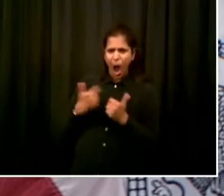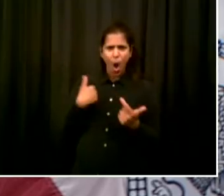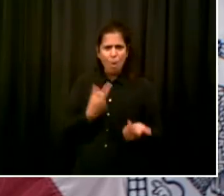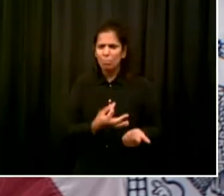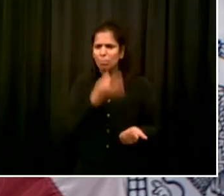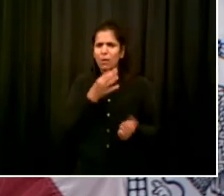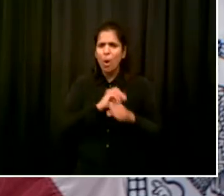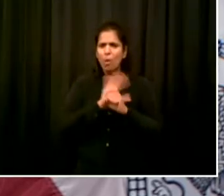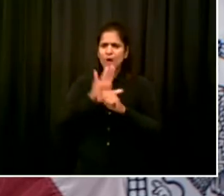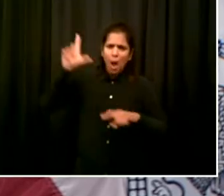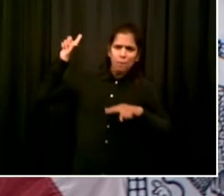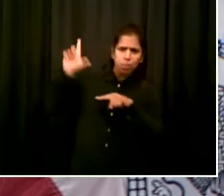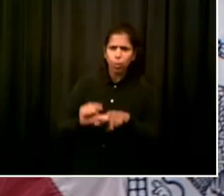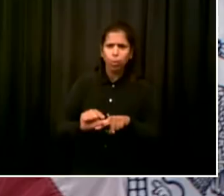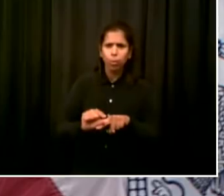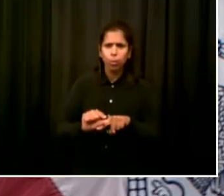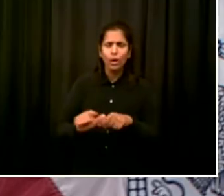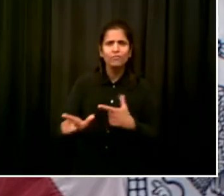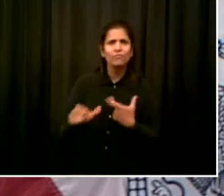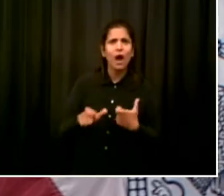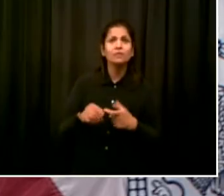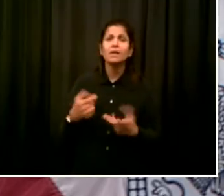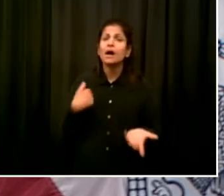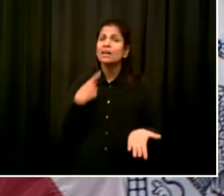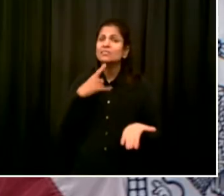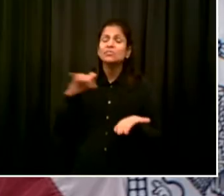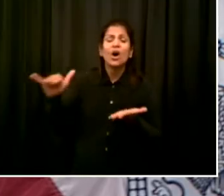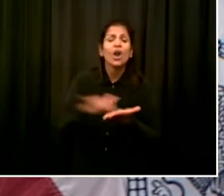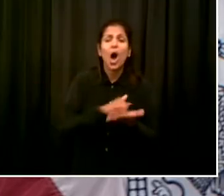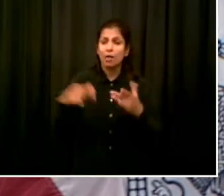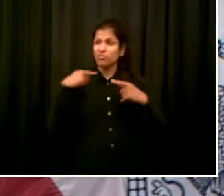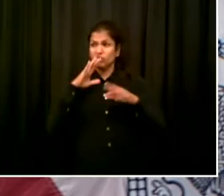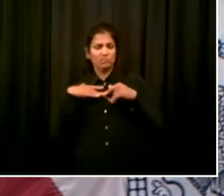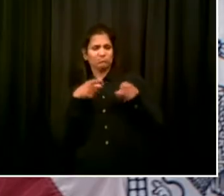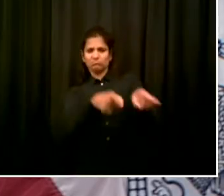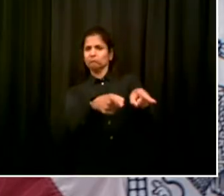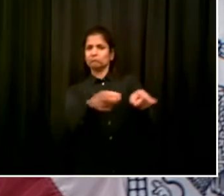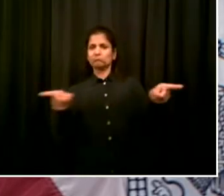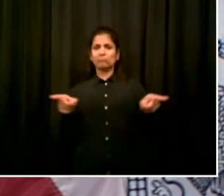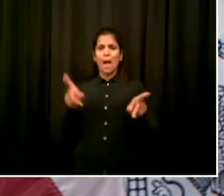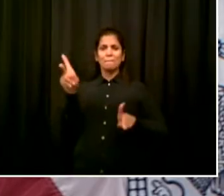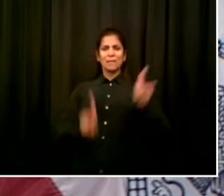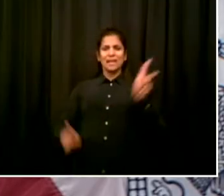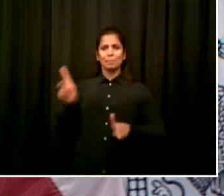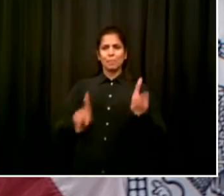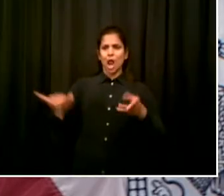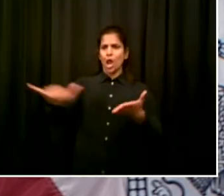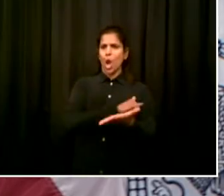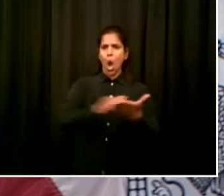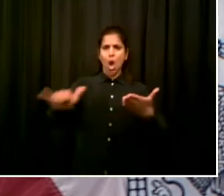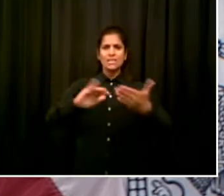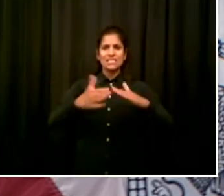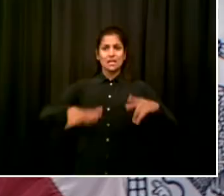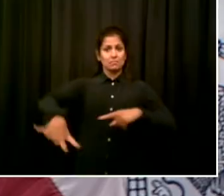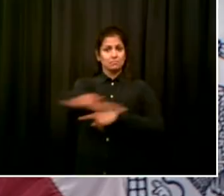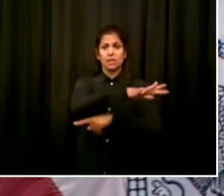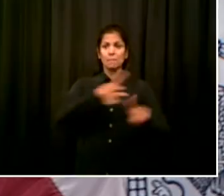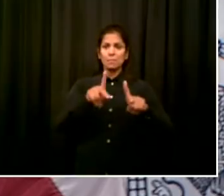BEUCASE OF THE PEOPLE, 'ITS BECAUSE OF NEW YORKERS, YOUR STRENGTH AND YOUR RESILIENCY . A LOT OF